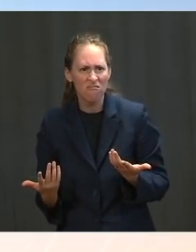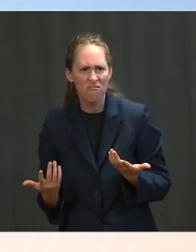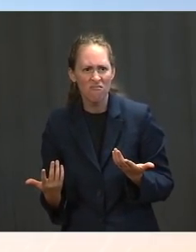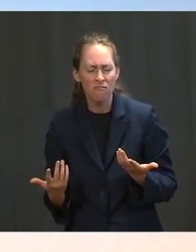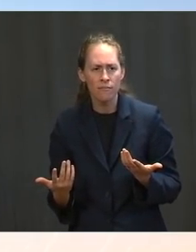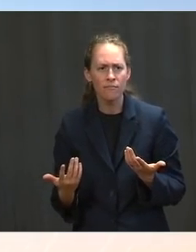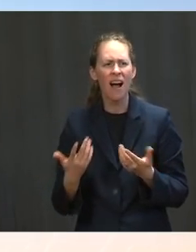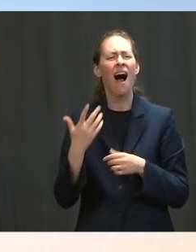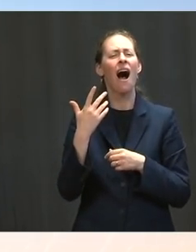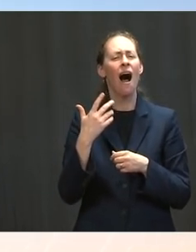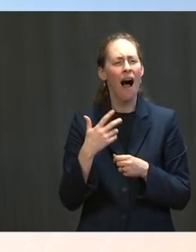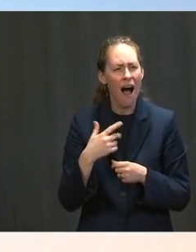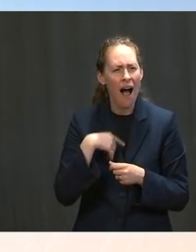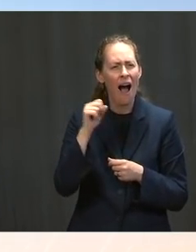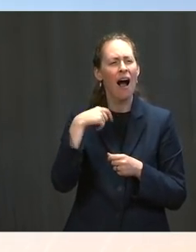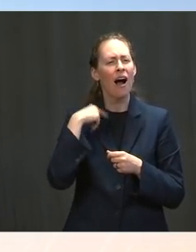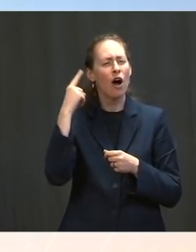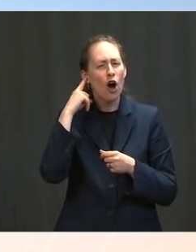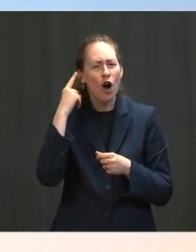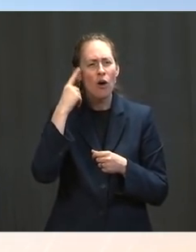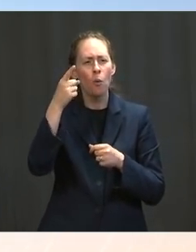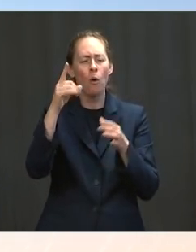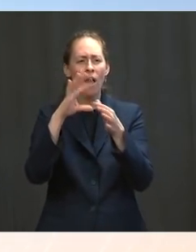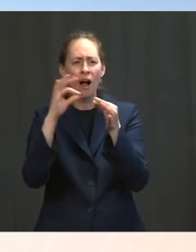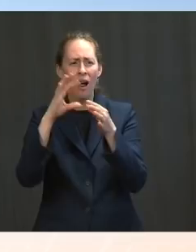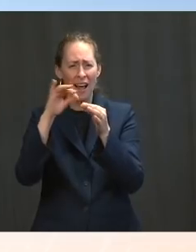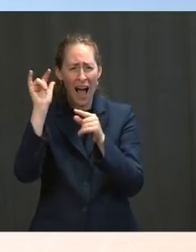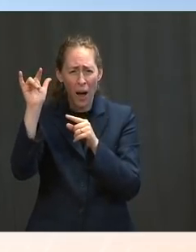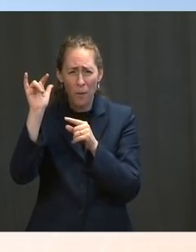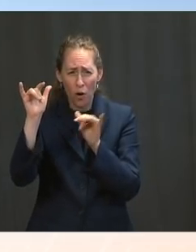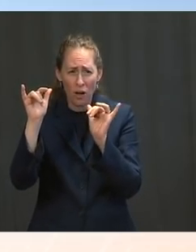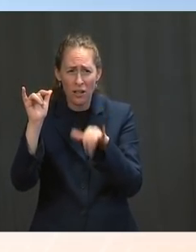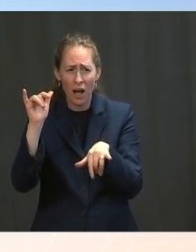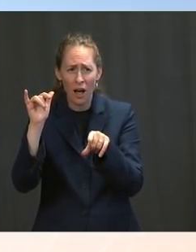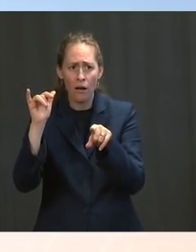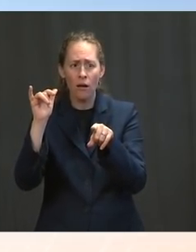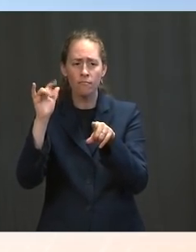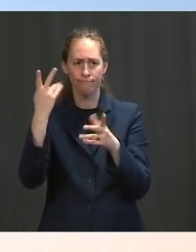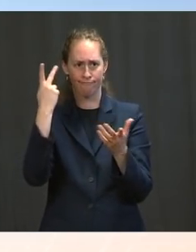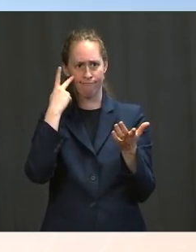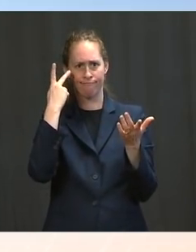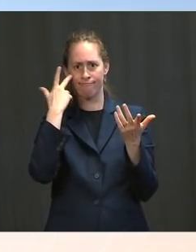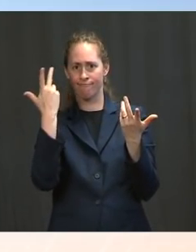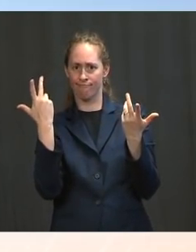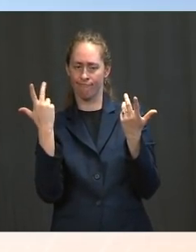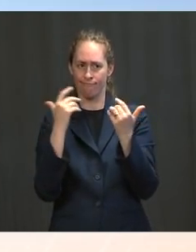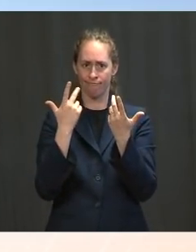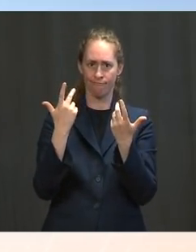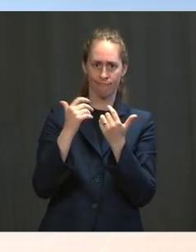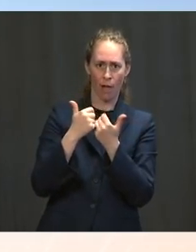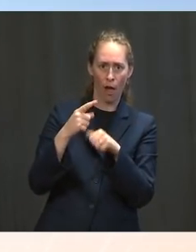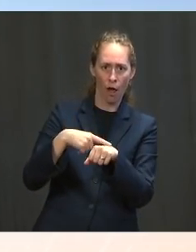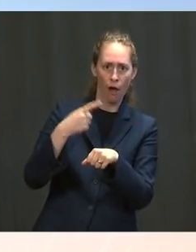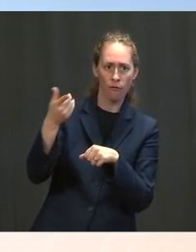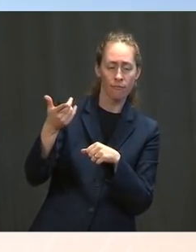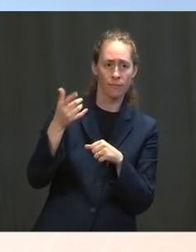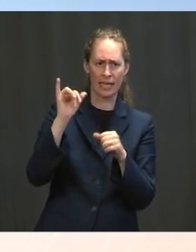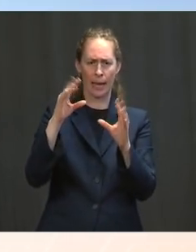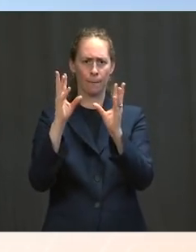The Press: Yes. Ms. Psaki: So I'll have to check and see how long that is allocated for that meeting. And certainly, he is always receptive